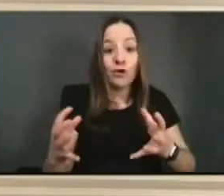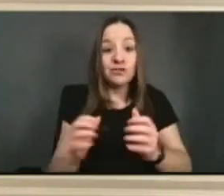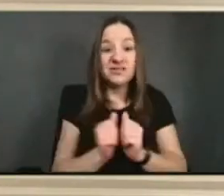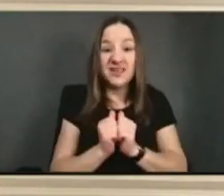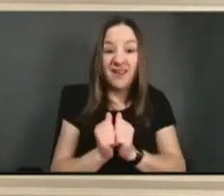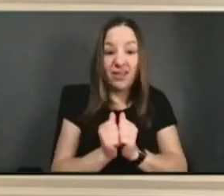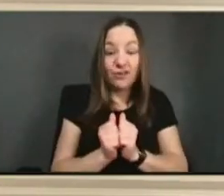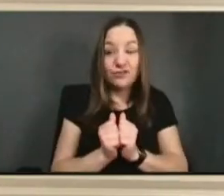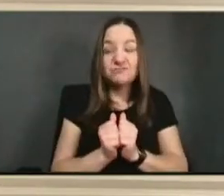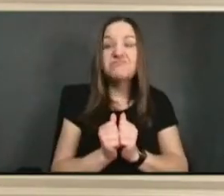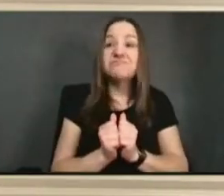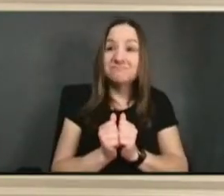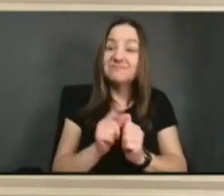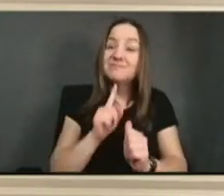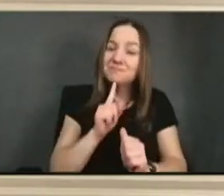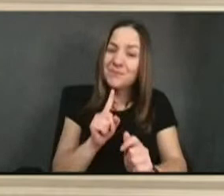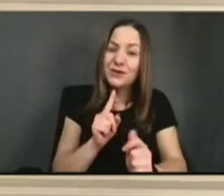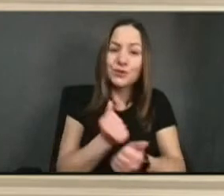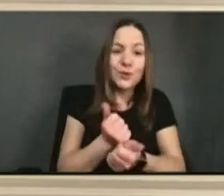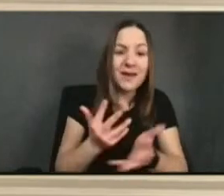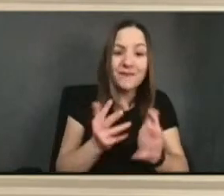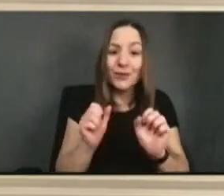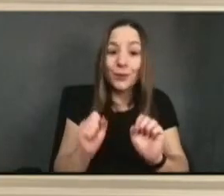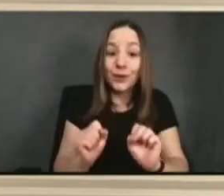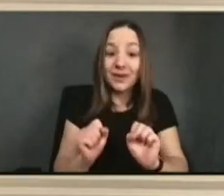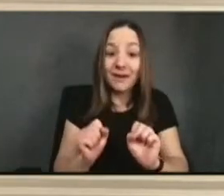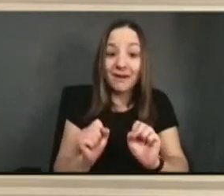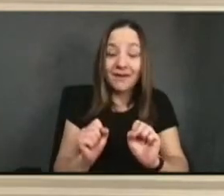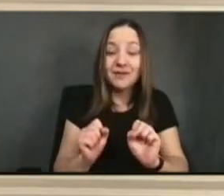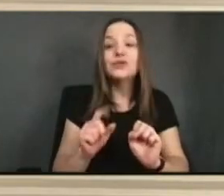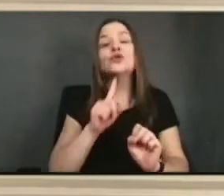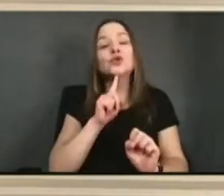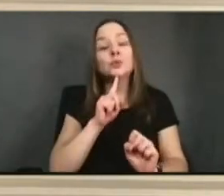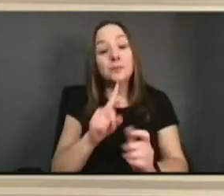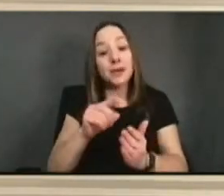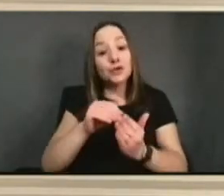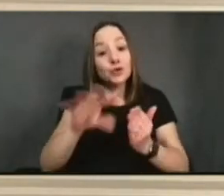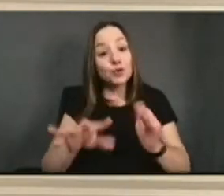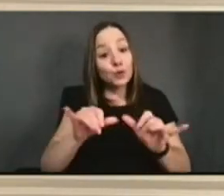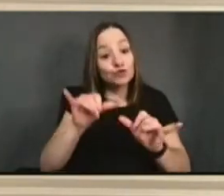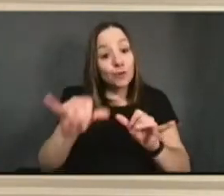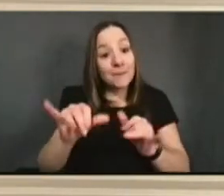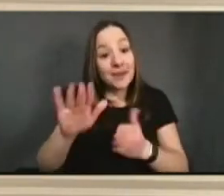their families all together to make sure that we can do